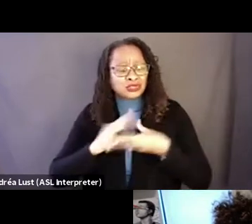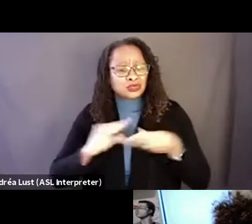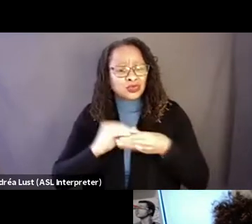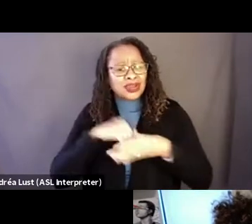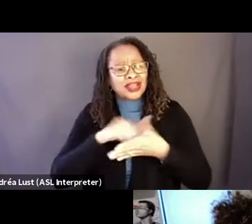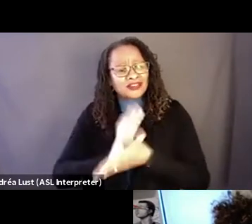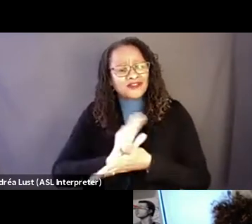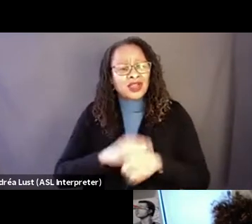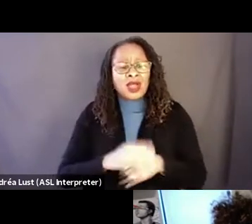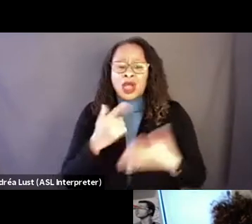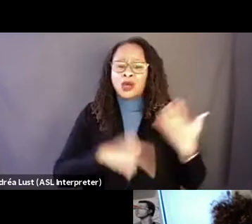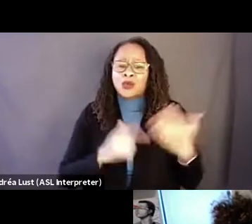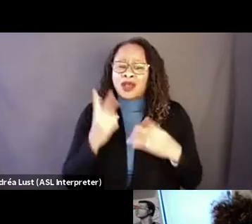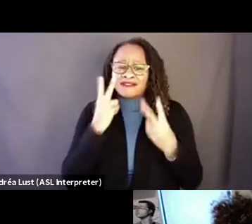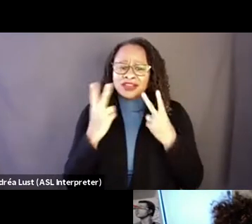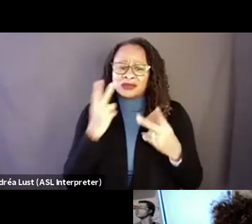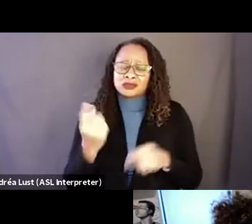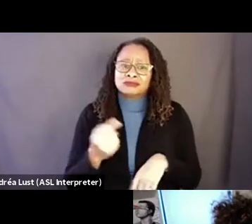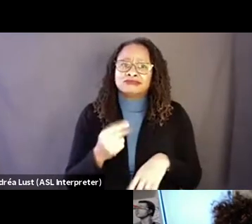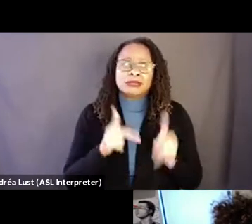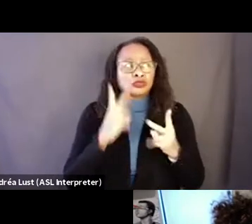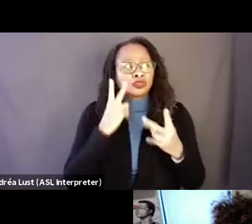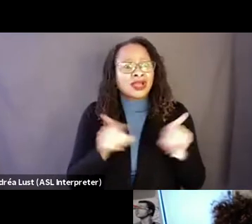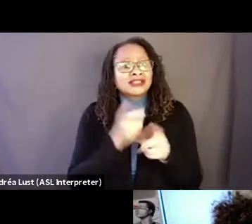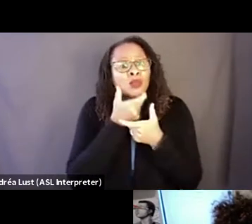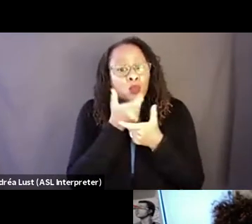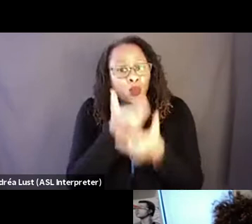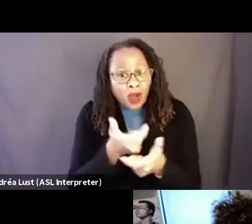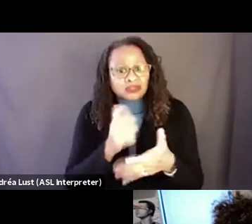and what viewers saw as they watched the film and how you decided to kind of organize everything,